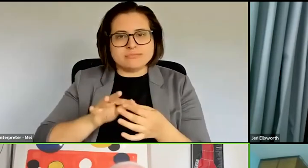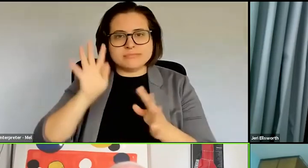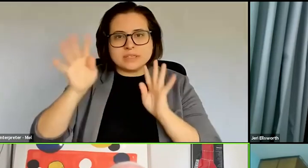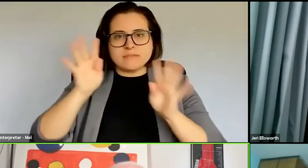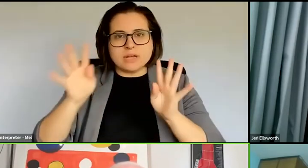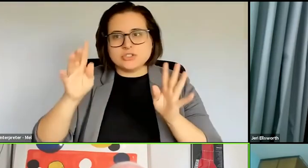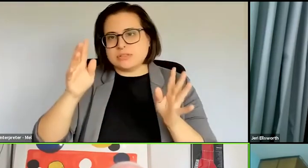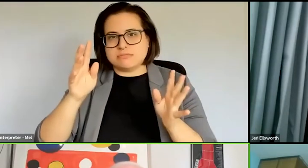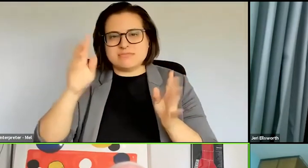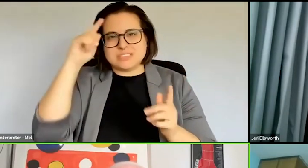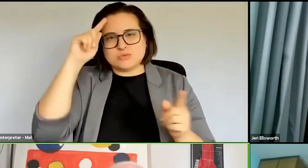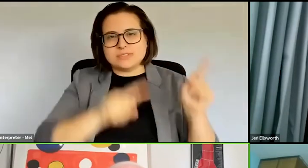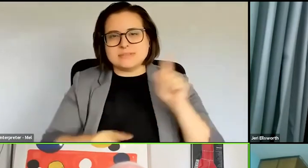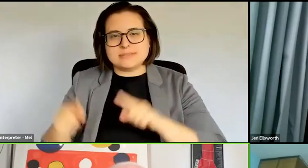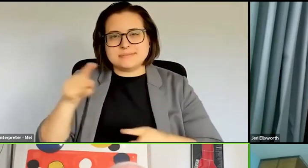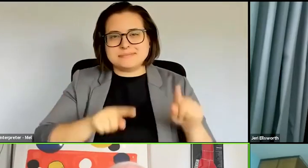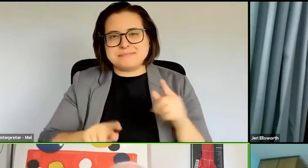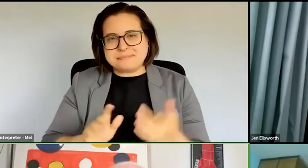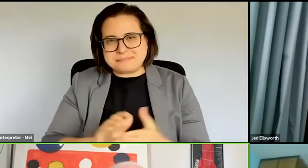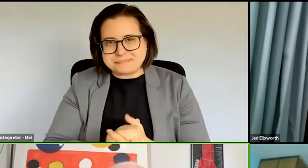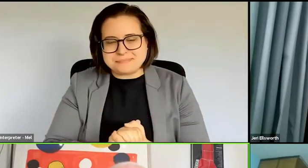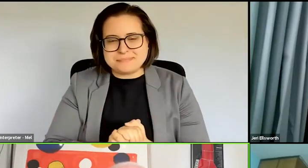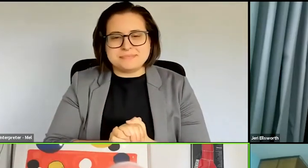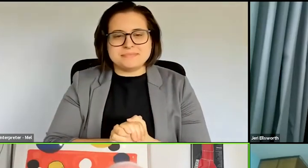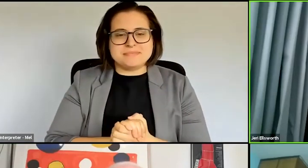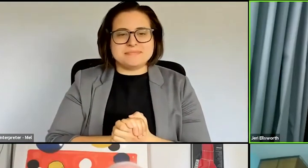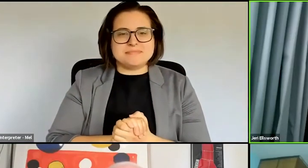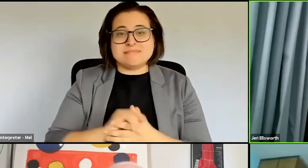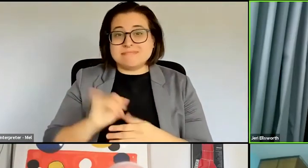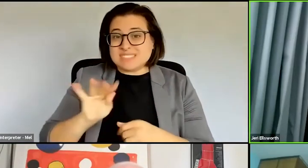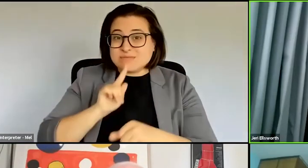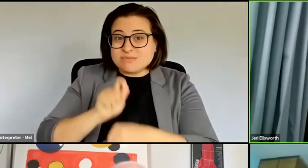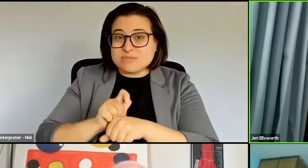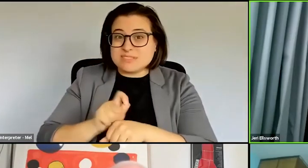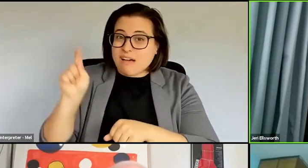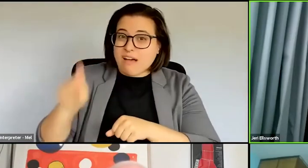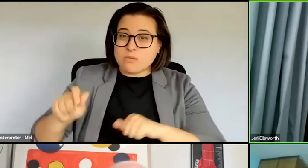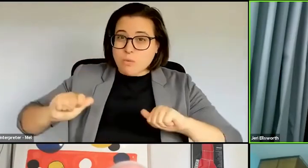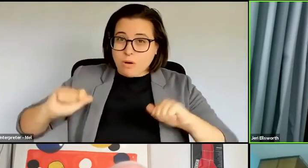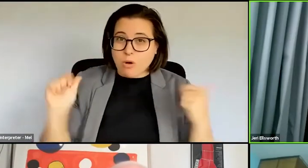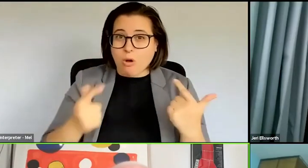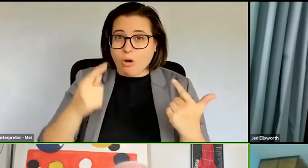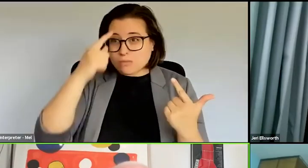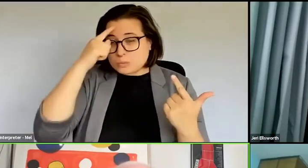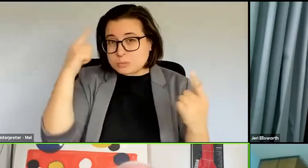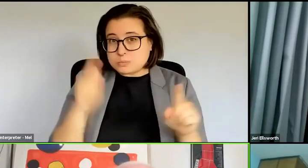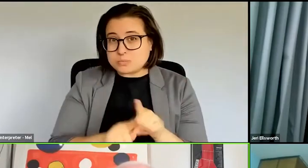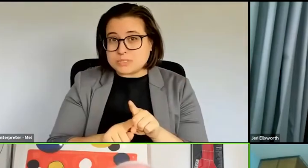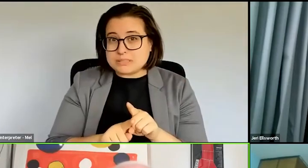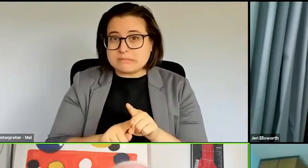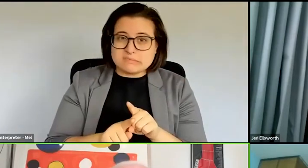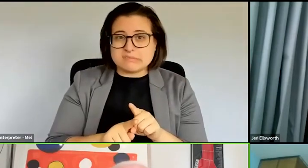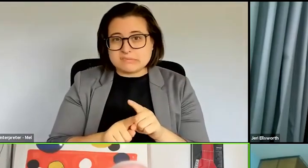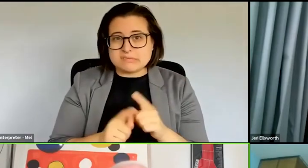etc., etc., guarantees mediocrity, and you know poor incremental change. Design as an artist,